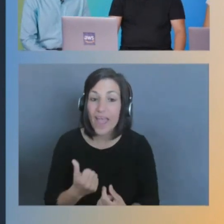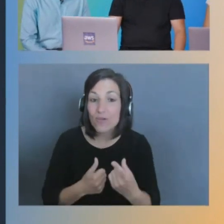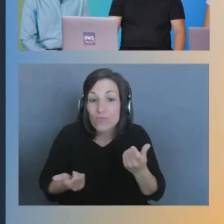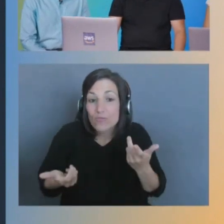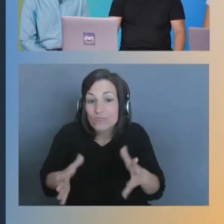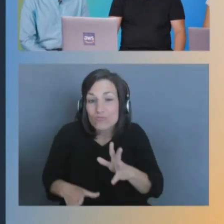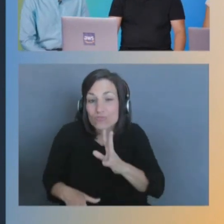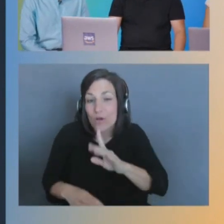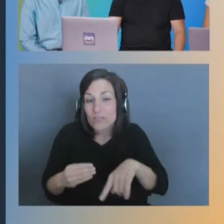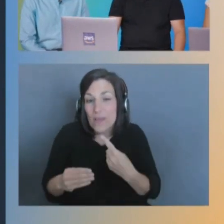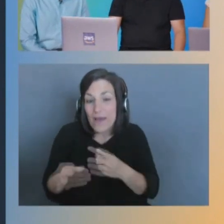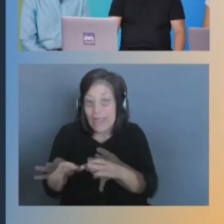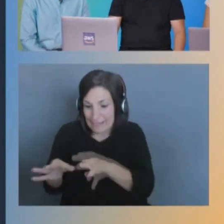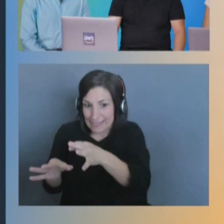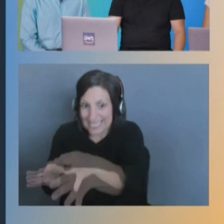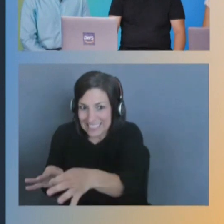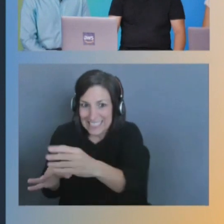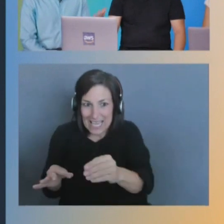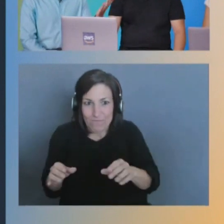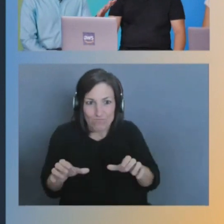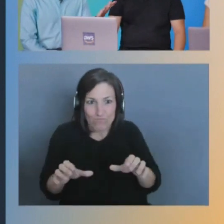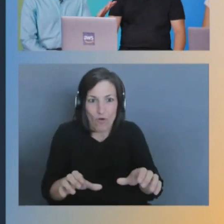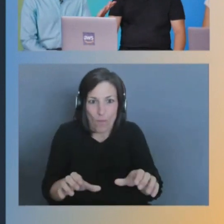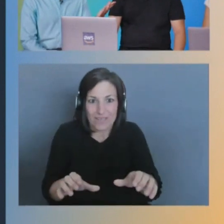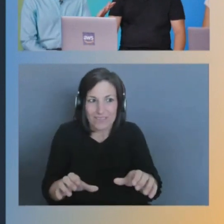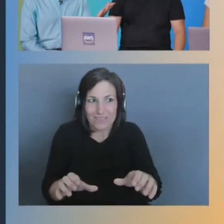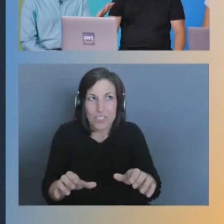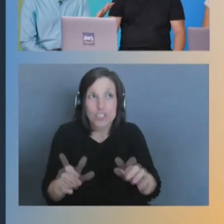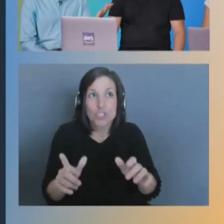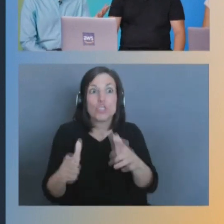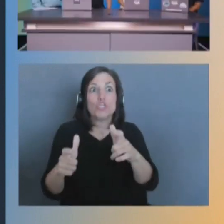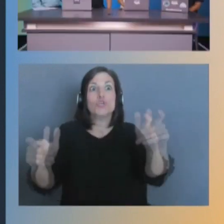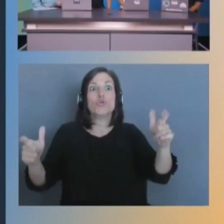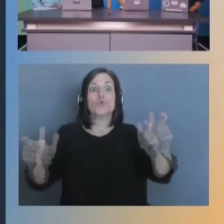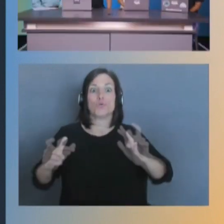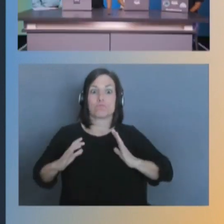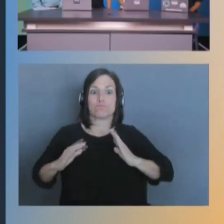it's huge there. Yeah, that's definitely one of the ones that I loved.